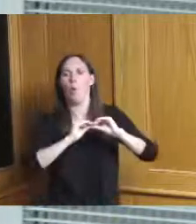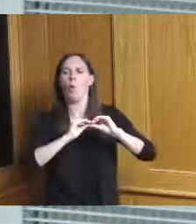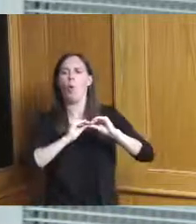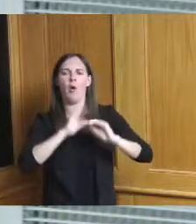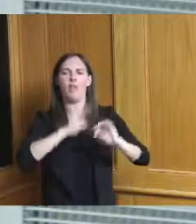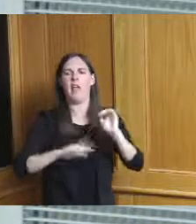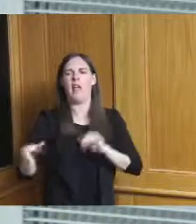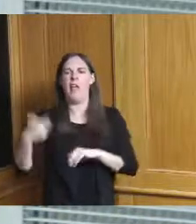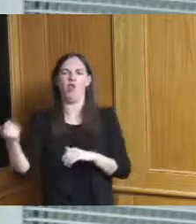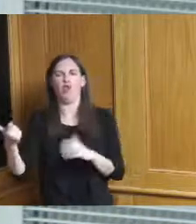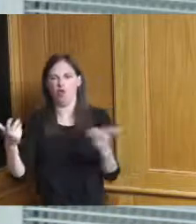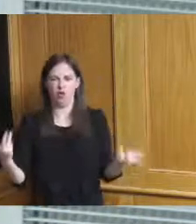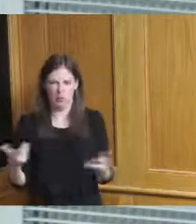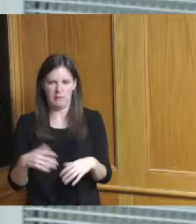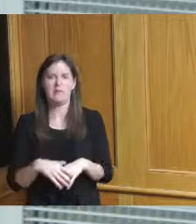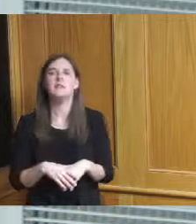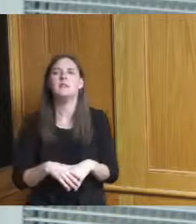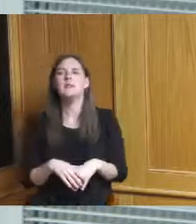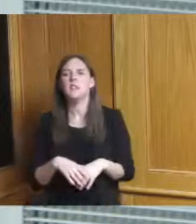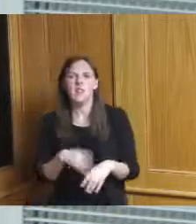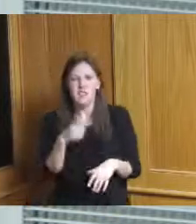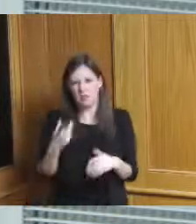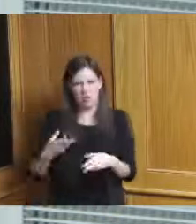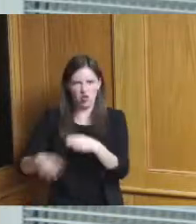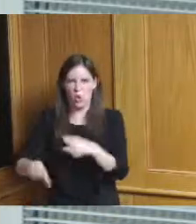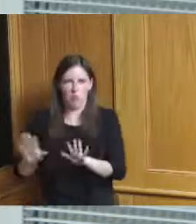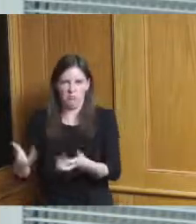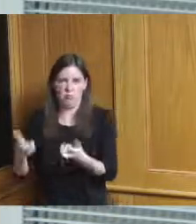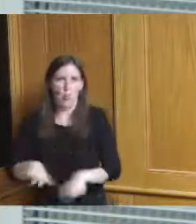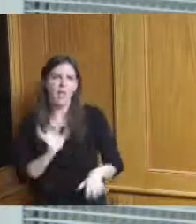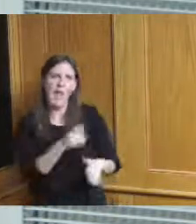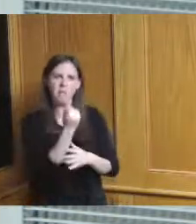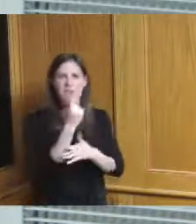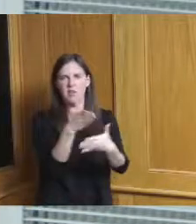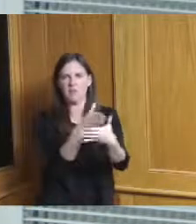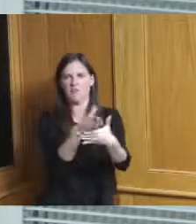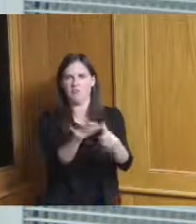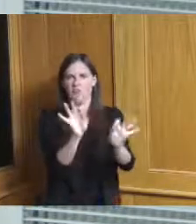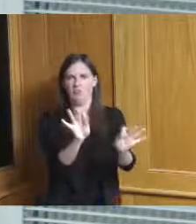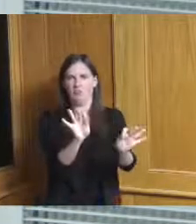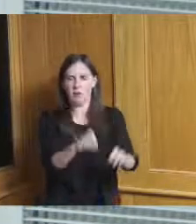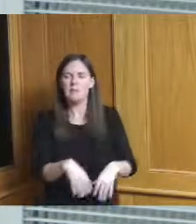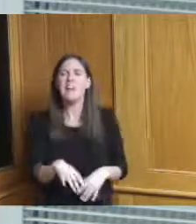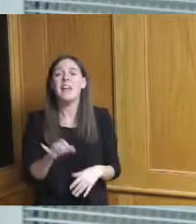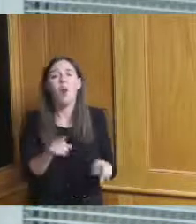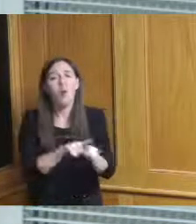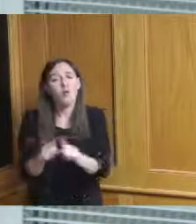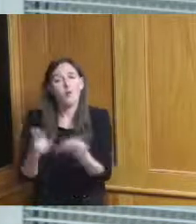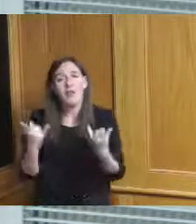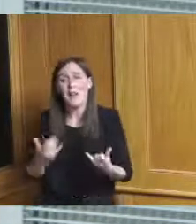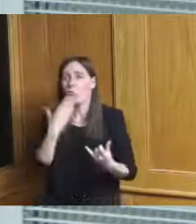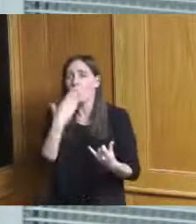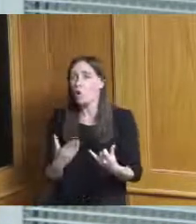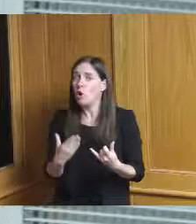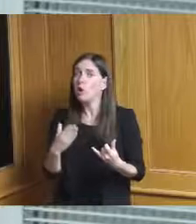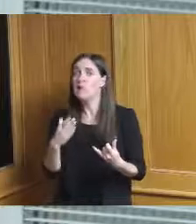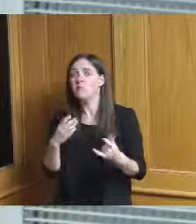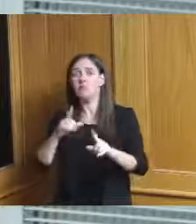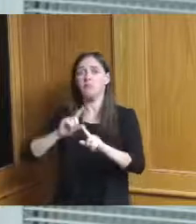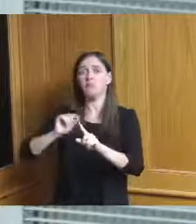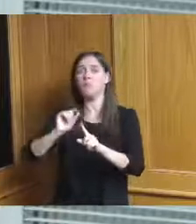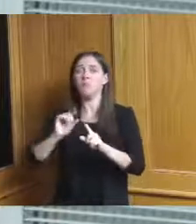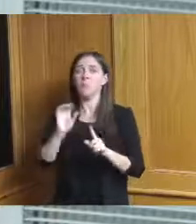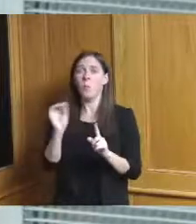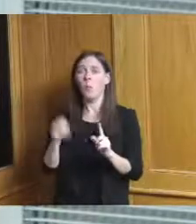sweet spot for our rating because we're we're at a good rating but not you know not so excellent that